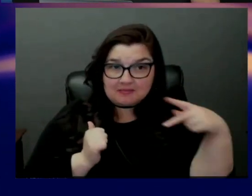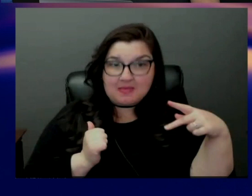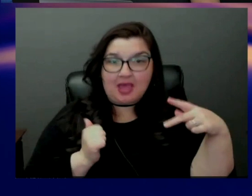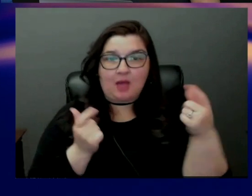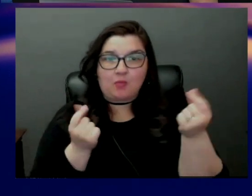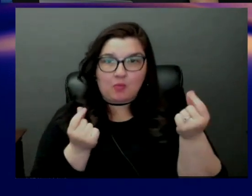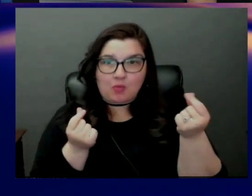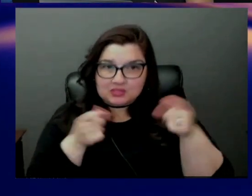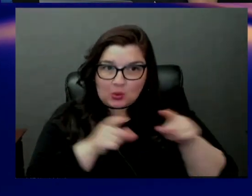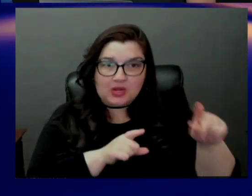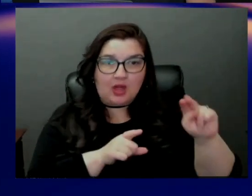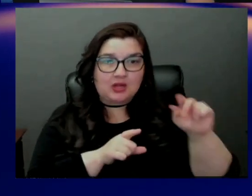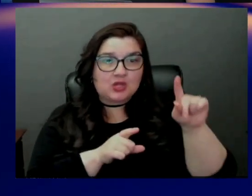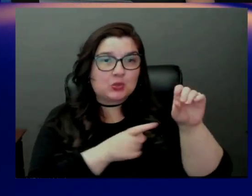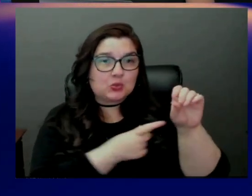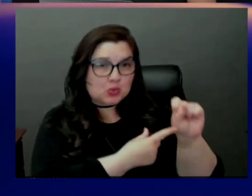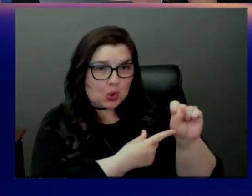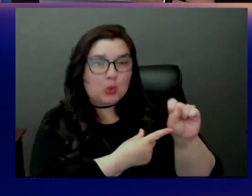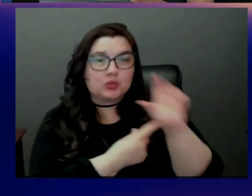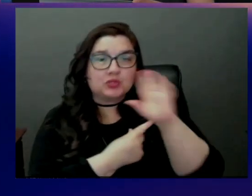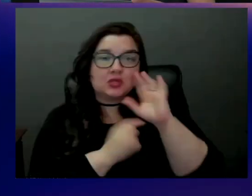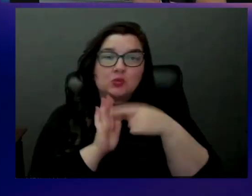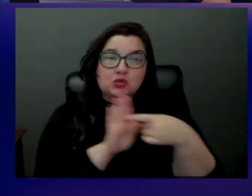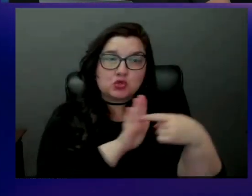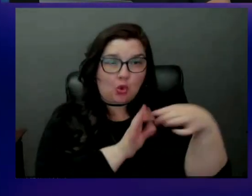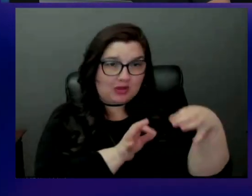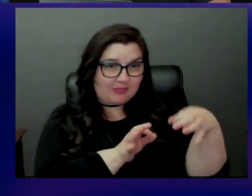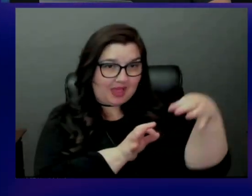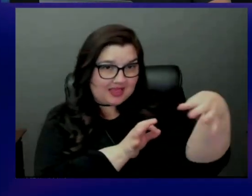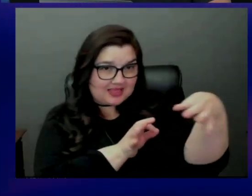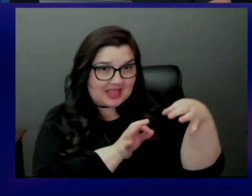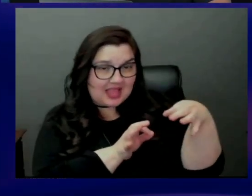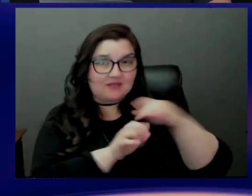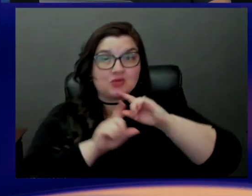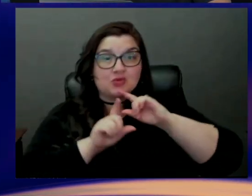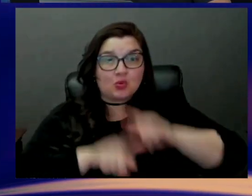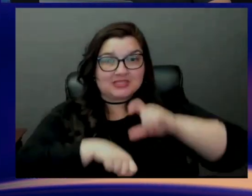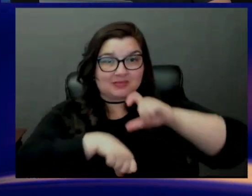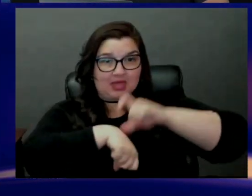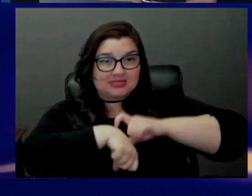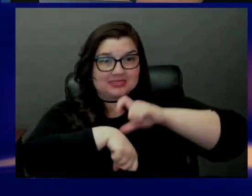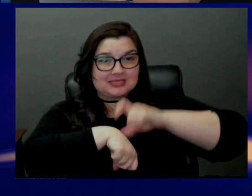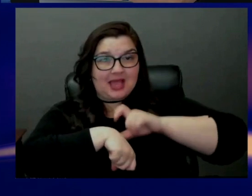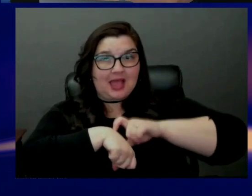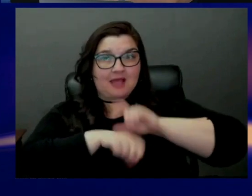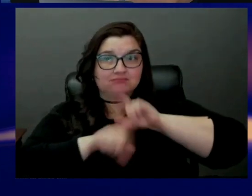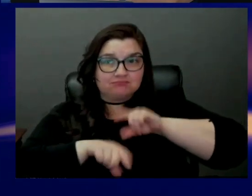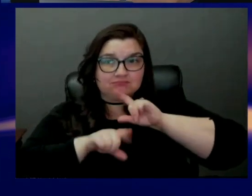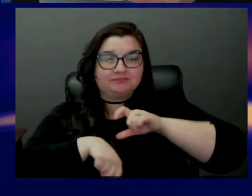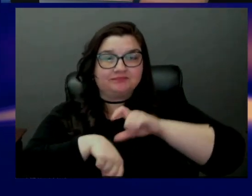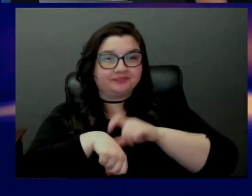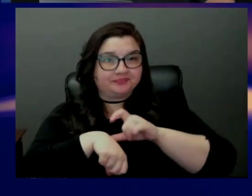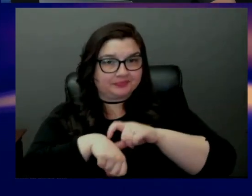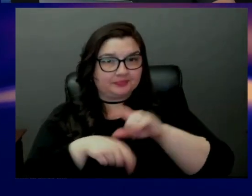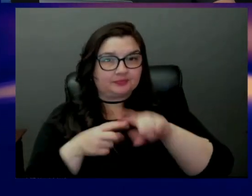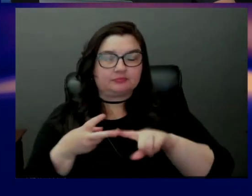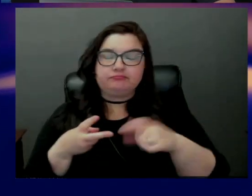here we're showing it by latency which is like the response time of each of those services. [Kyle] Got it. We're looking at check out time, right?